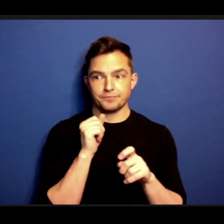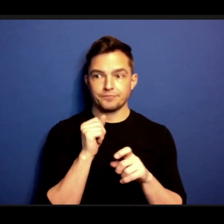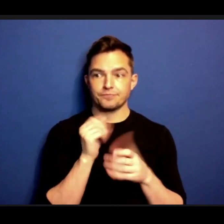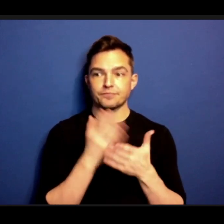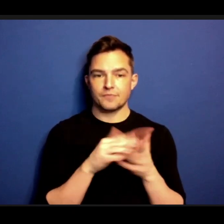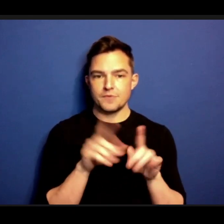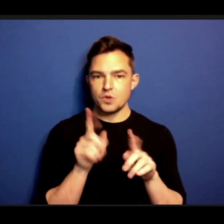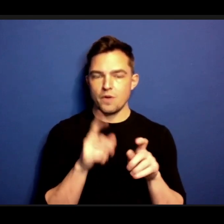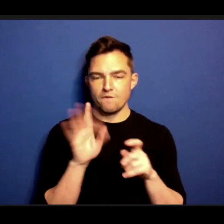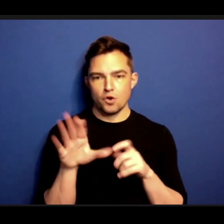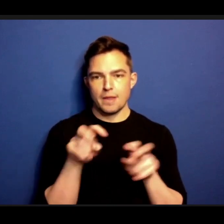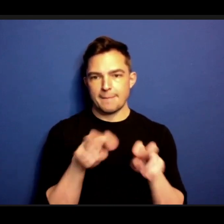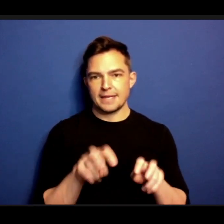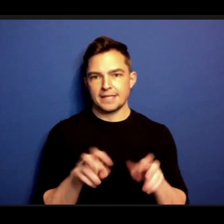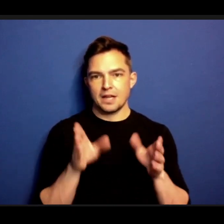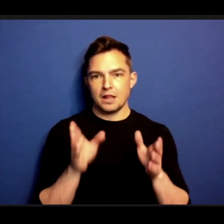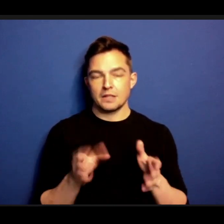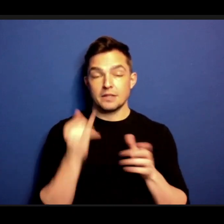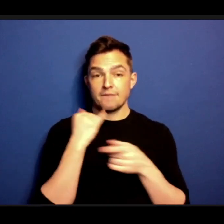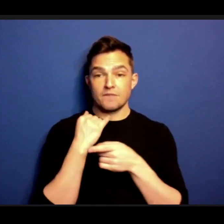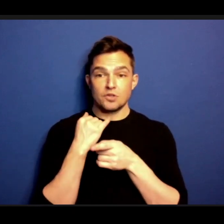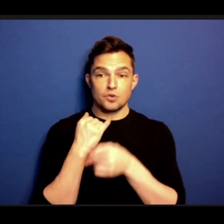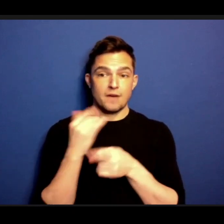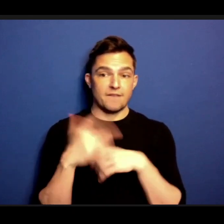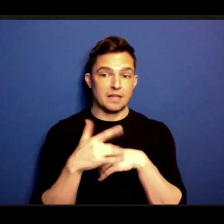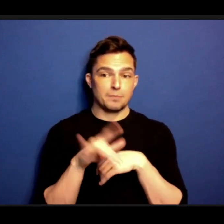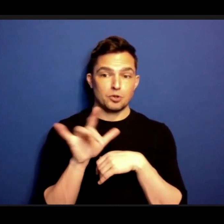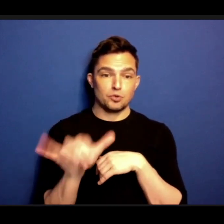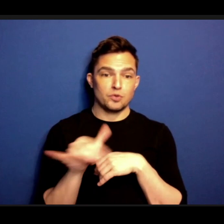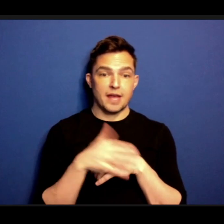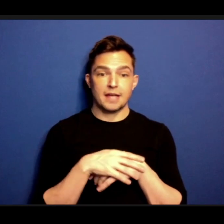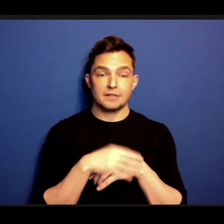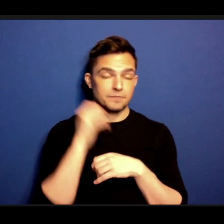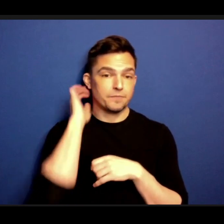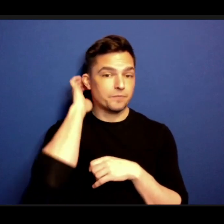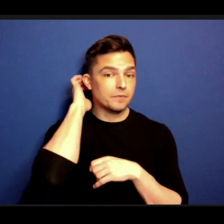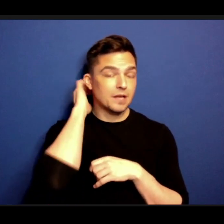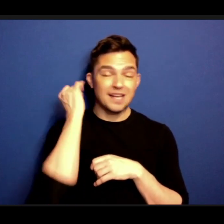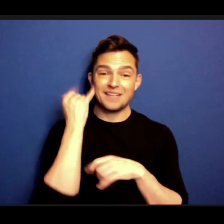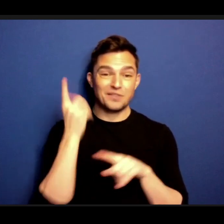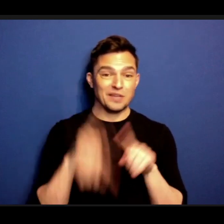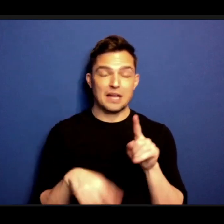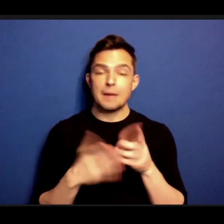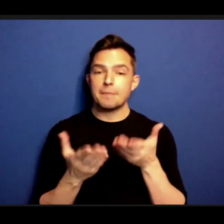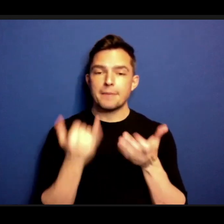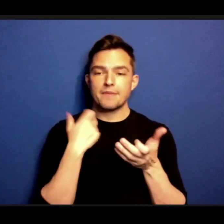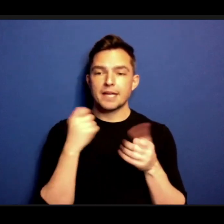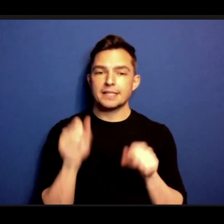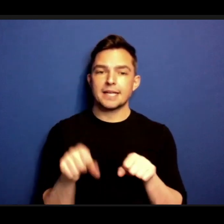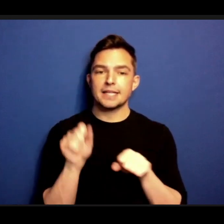for the panellists if you're available to do so. And if not, maybe I can ask Tali to